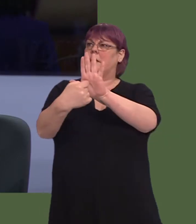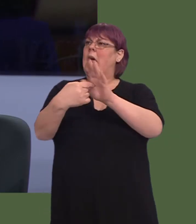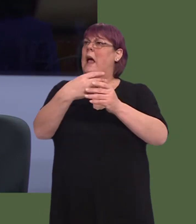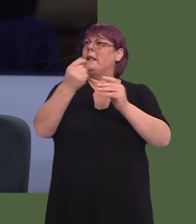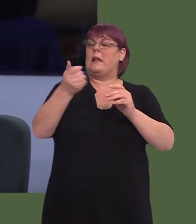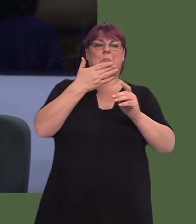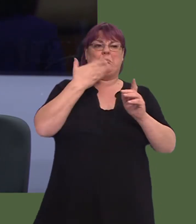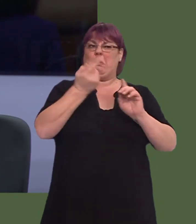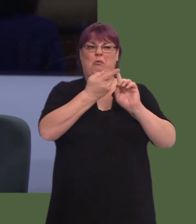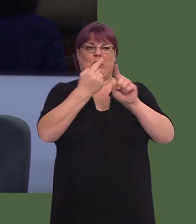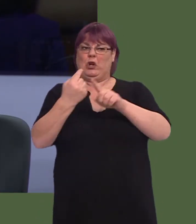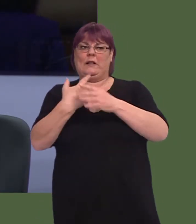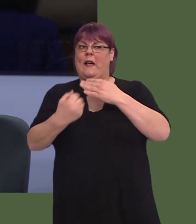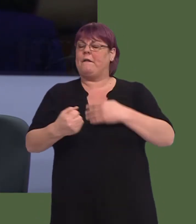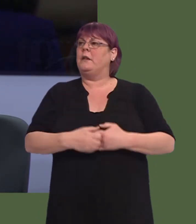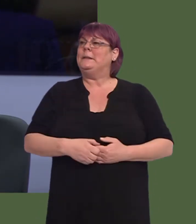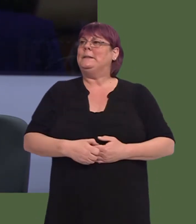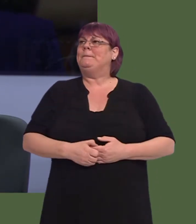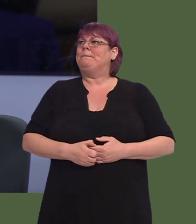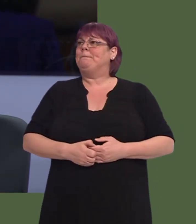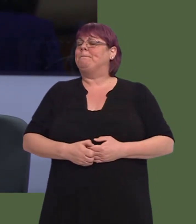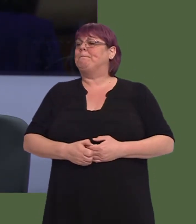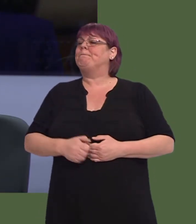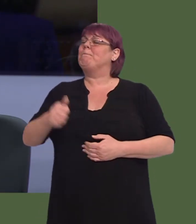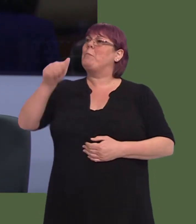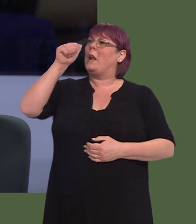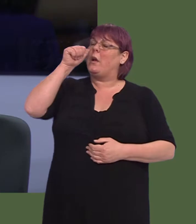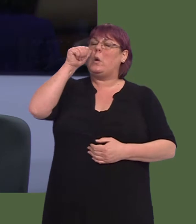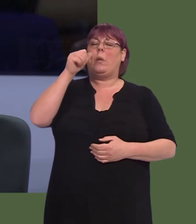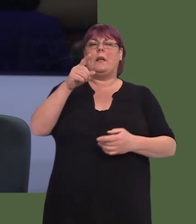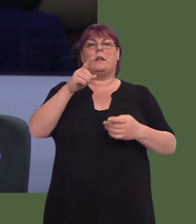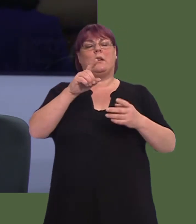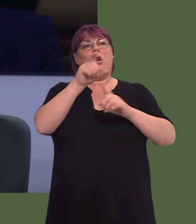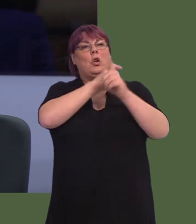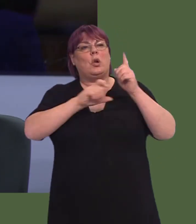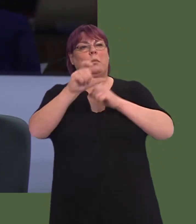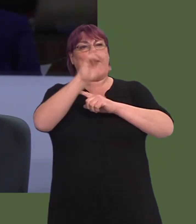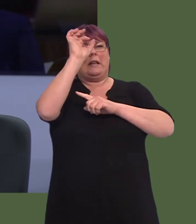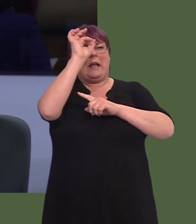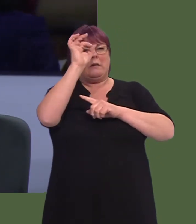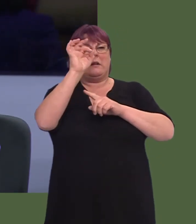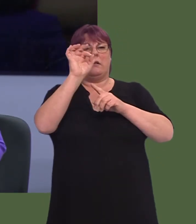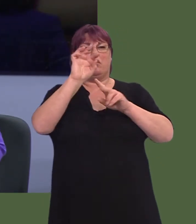Now, I know there's an ongoing community council review, cross-party, and I was working with